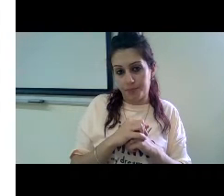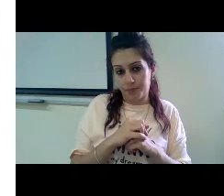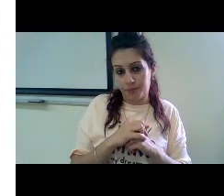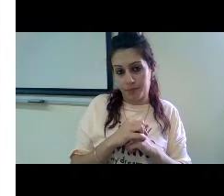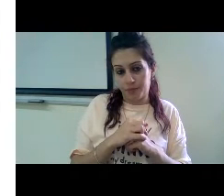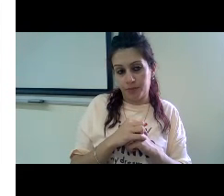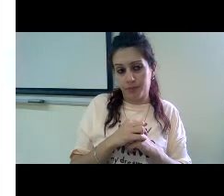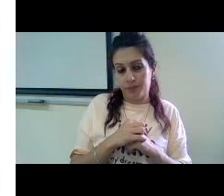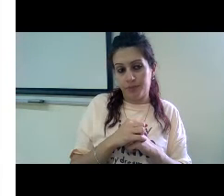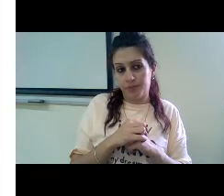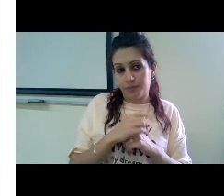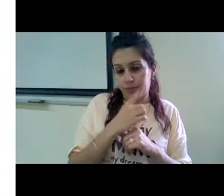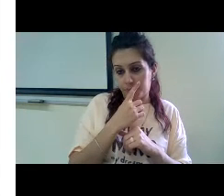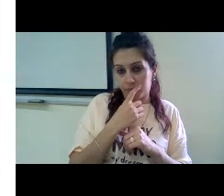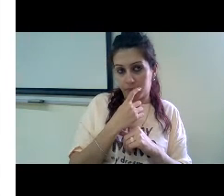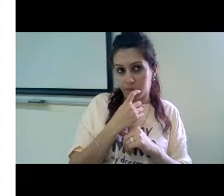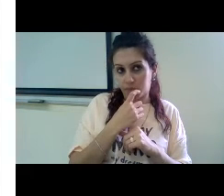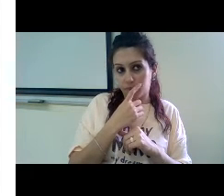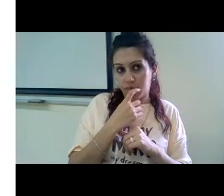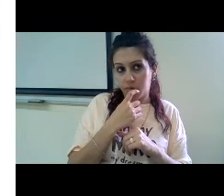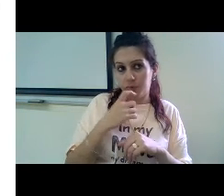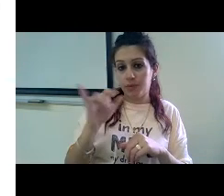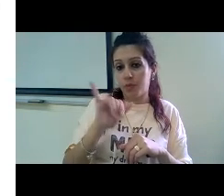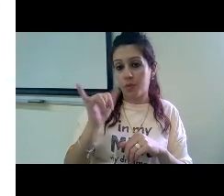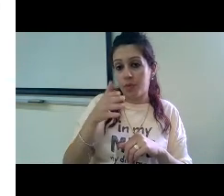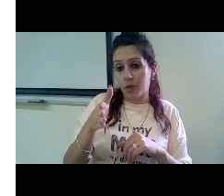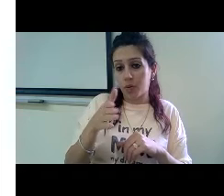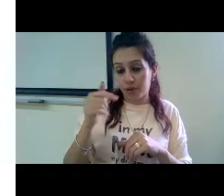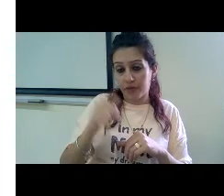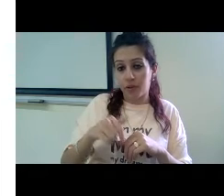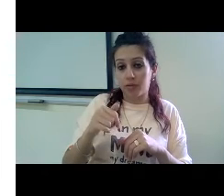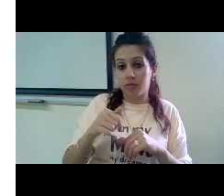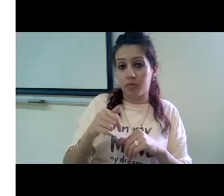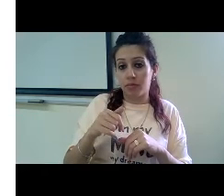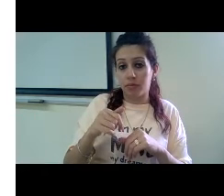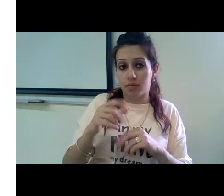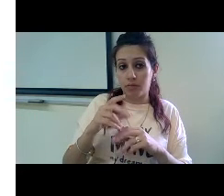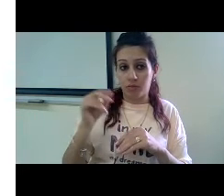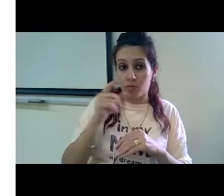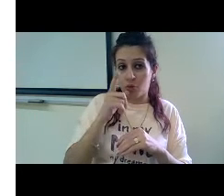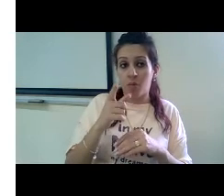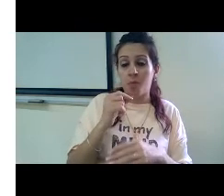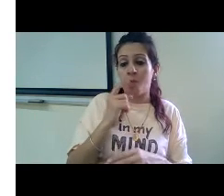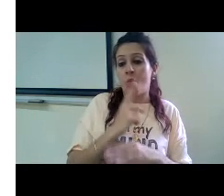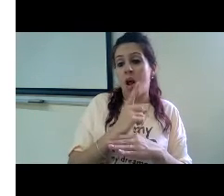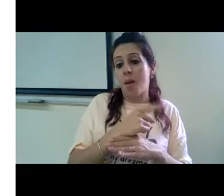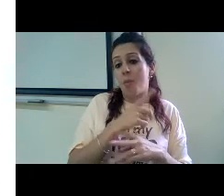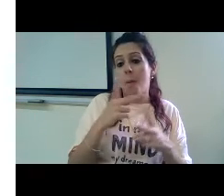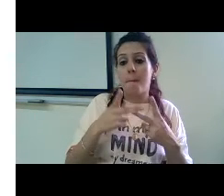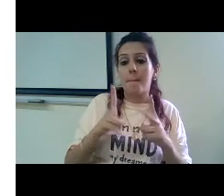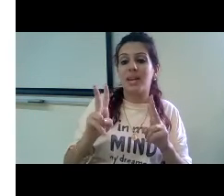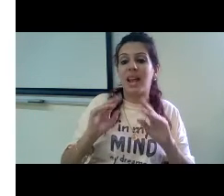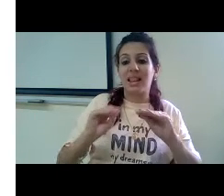a very basic four pillars for building the home school partnership.